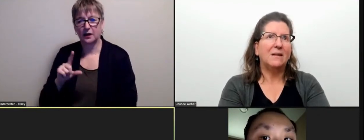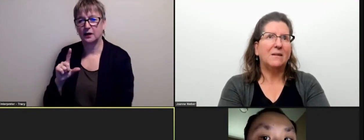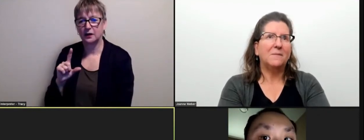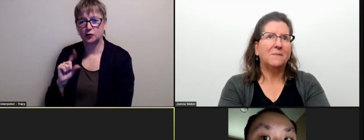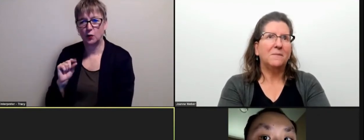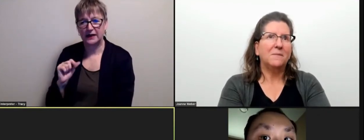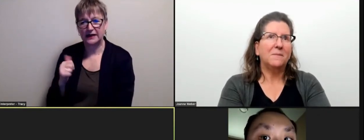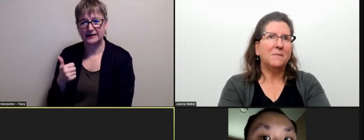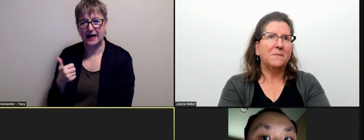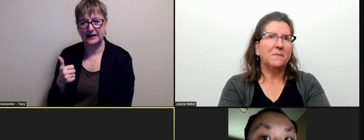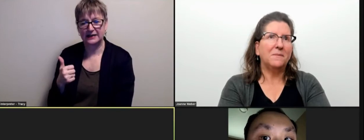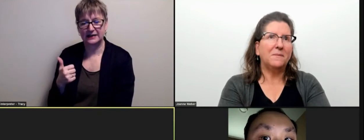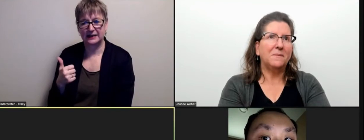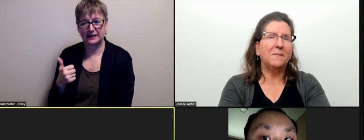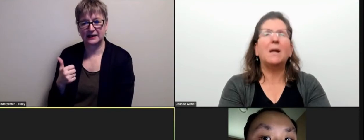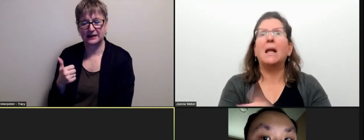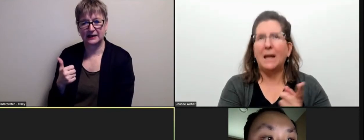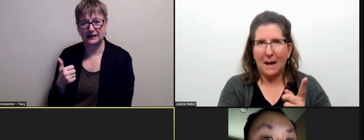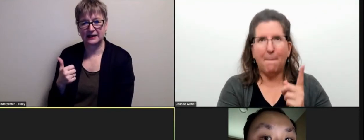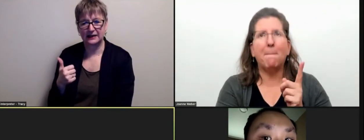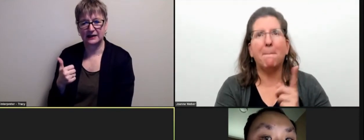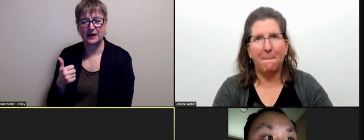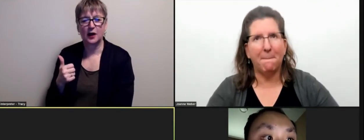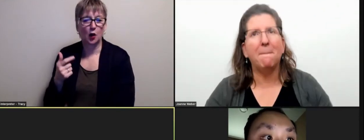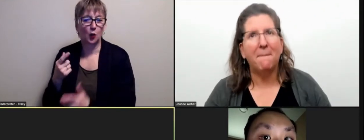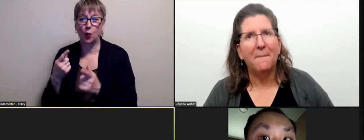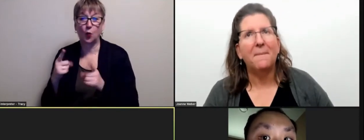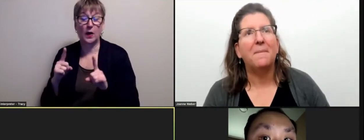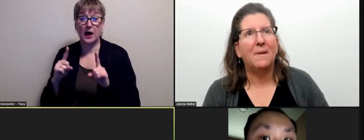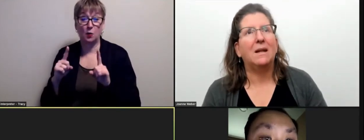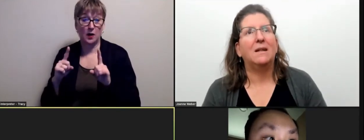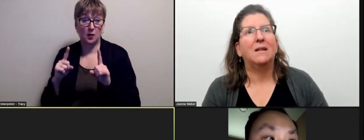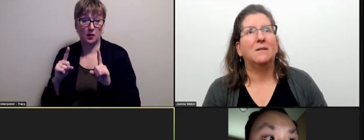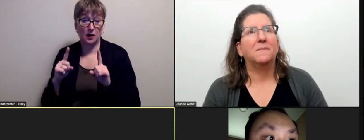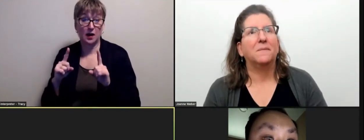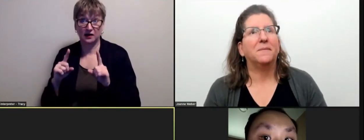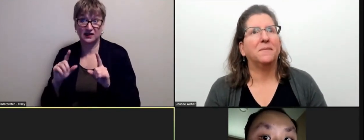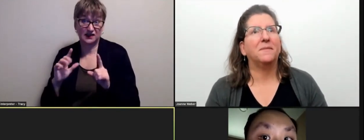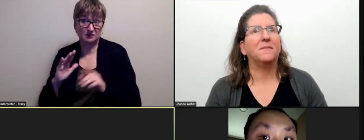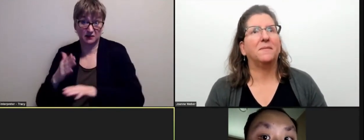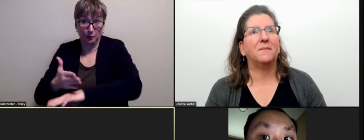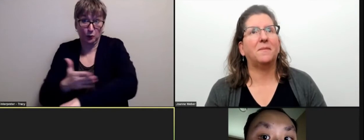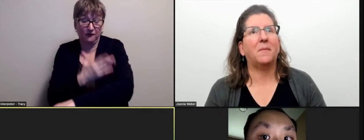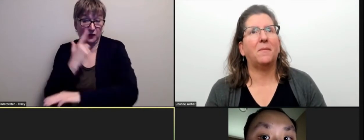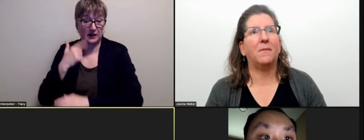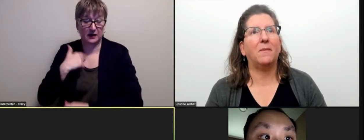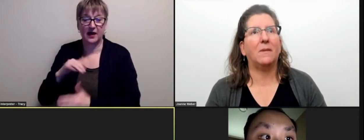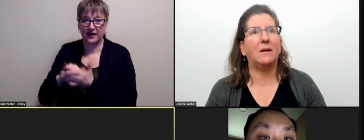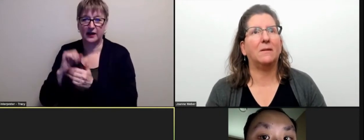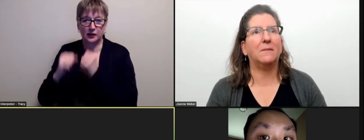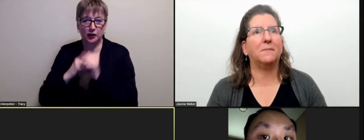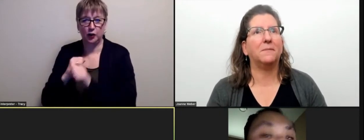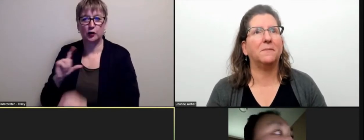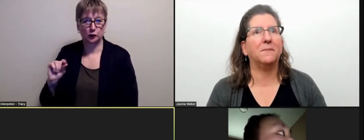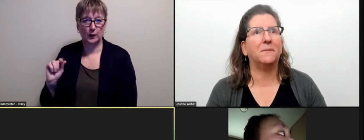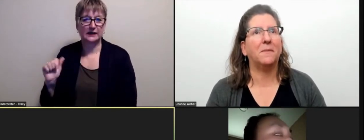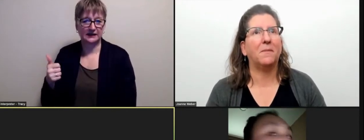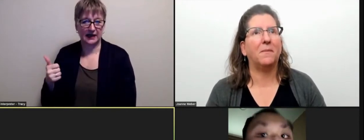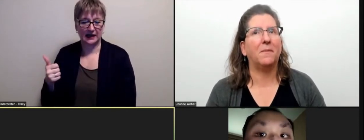you know - it was when everything started picking up for me. 2010 was the year when - you know - uh when